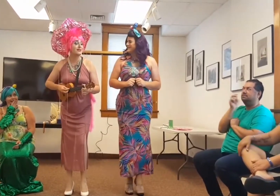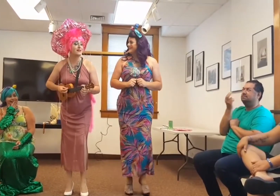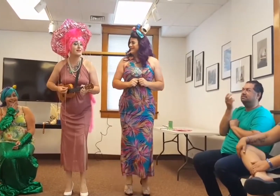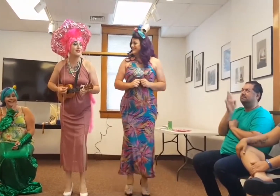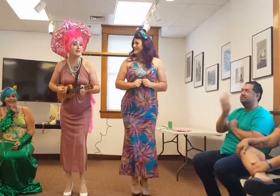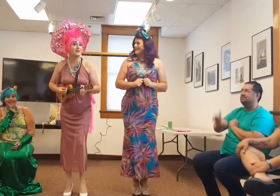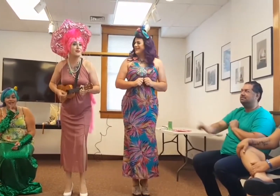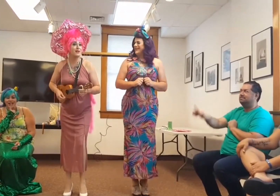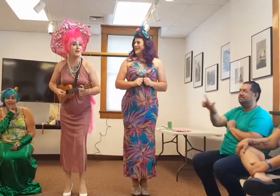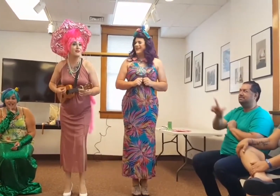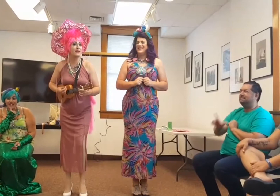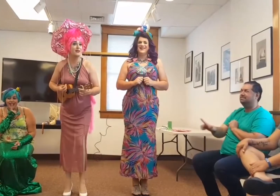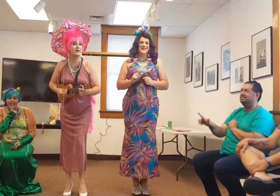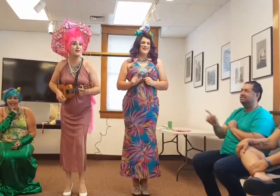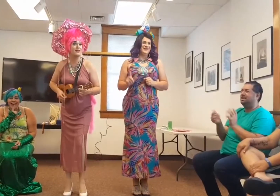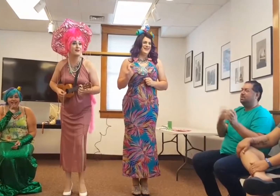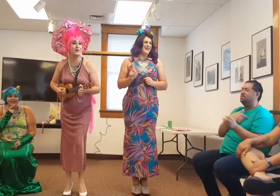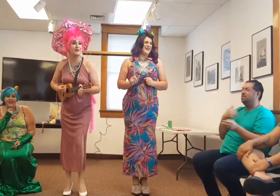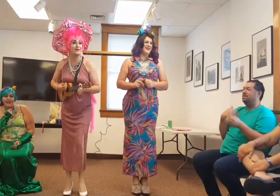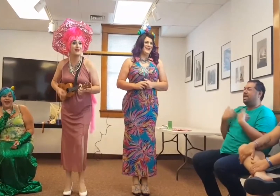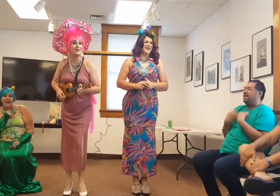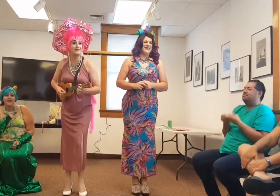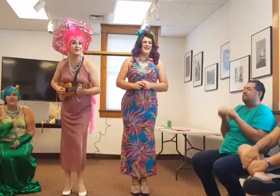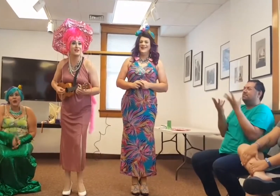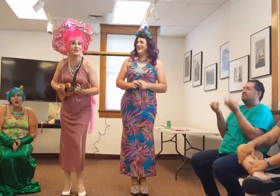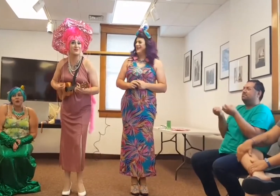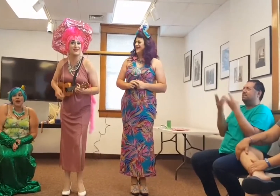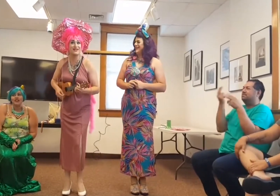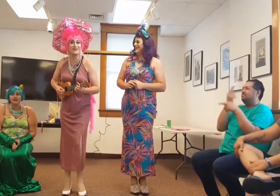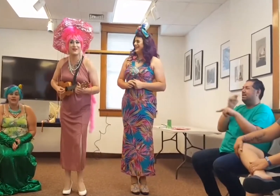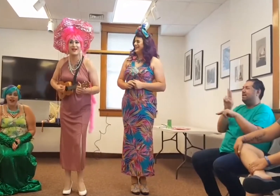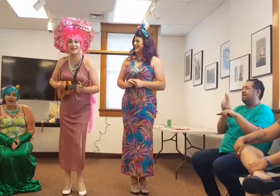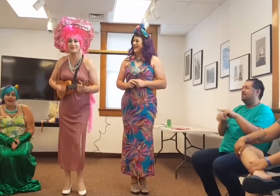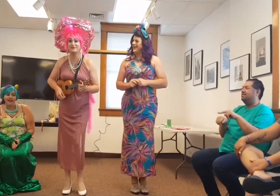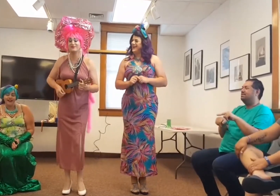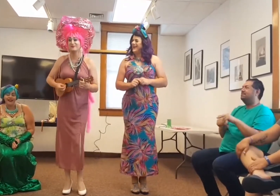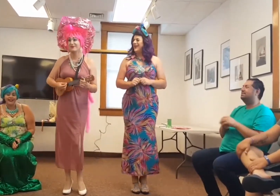...at the library and we'll have so much fun.